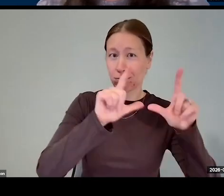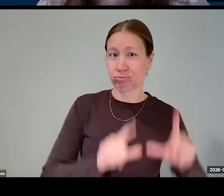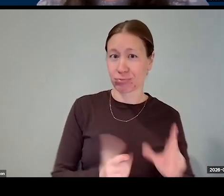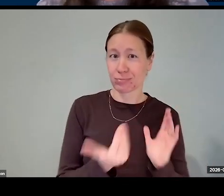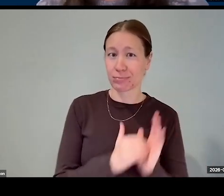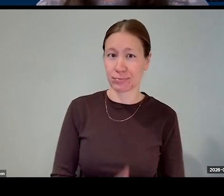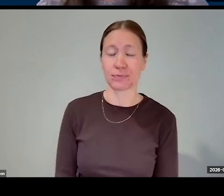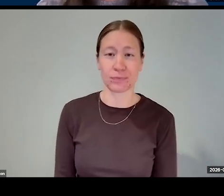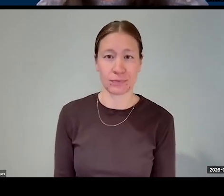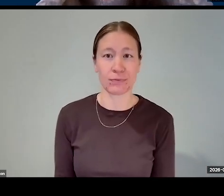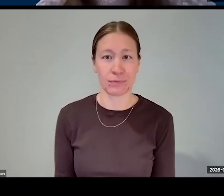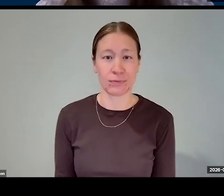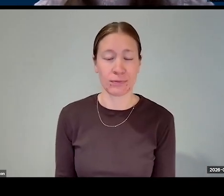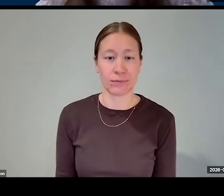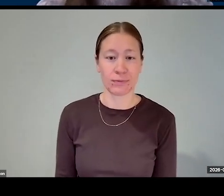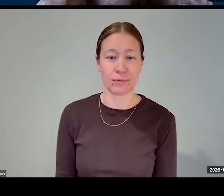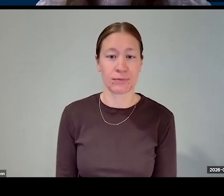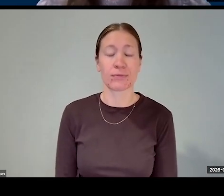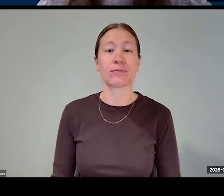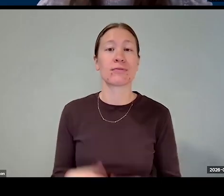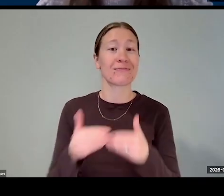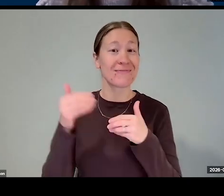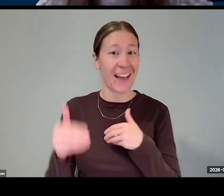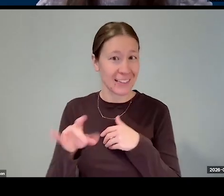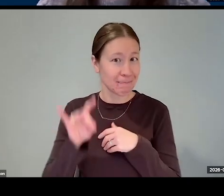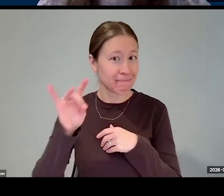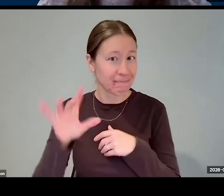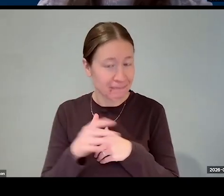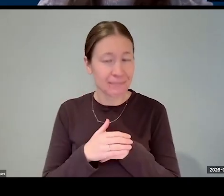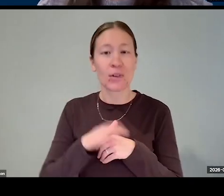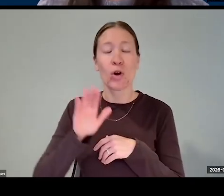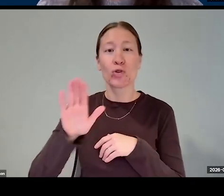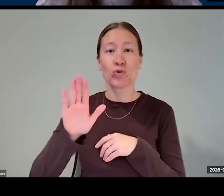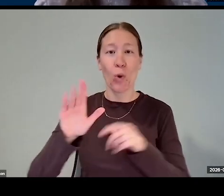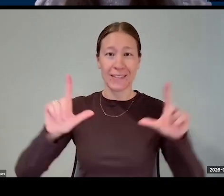Next tip is to leave an inch of margin space at the bottom of your slides.